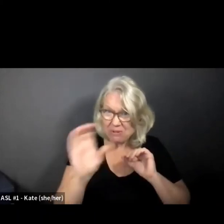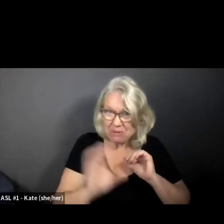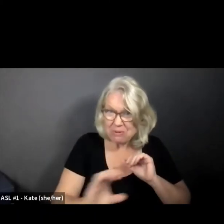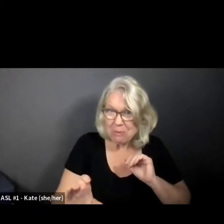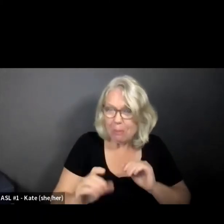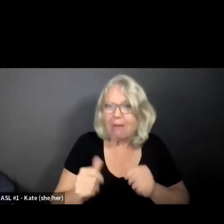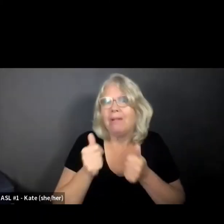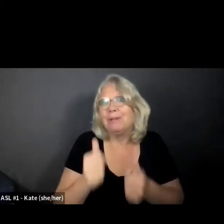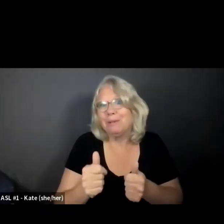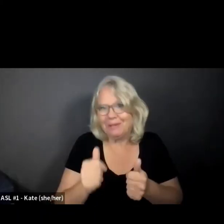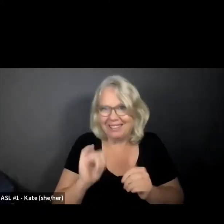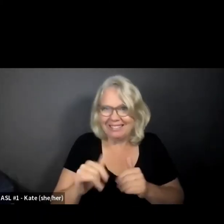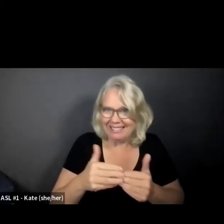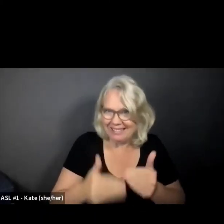BUT IF IT DOES.